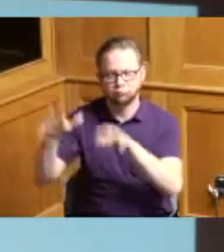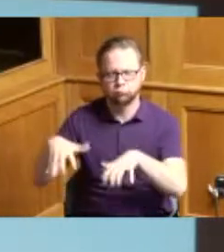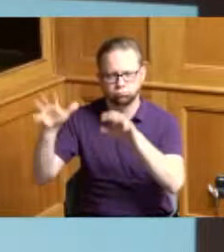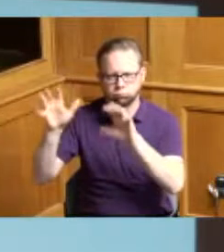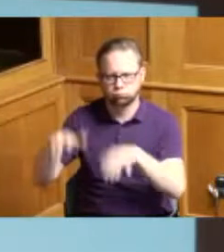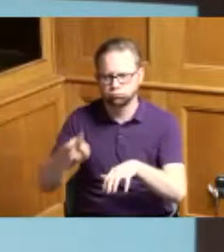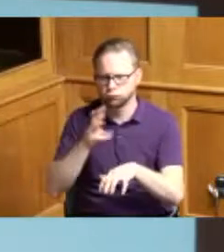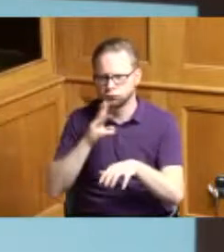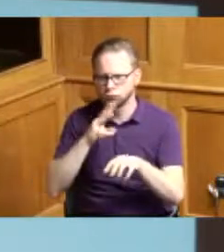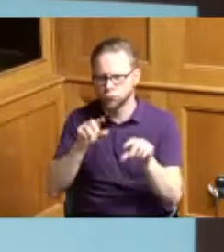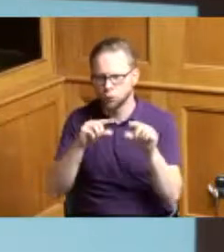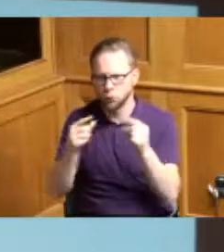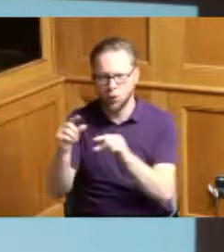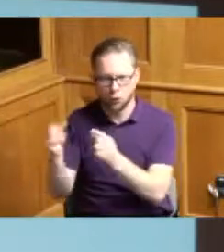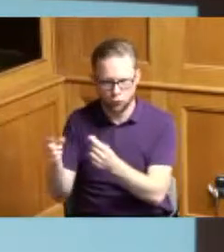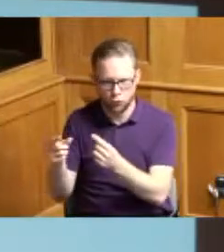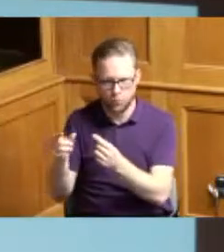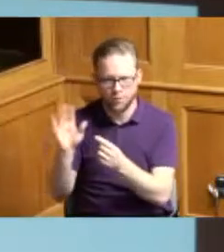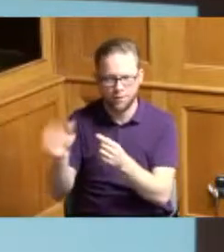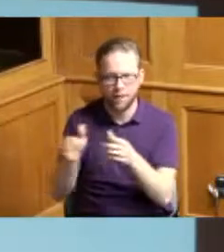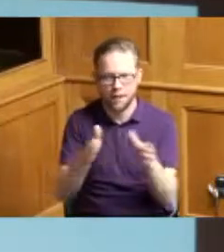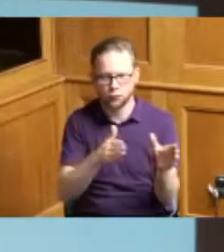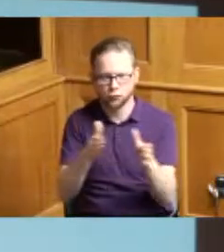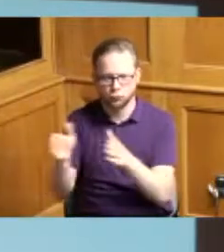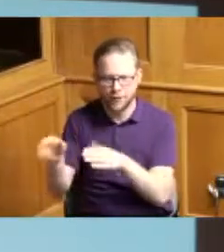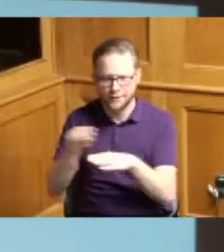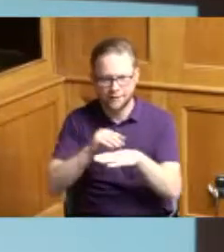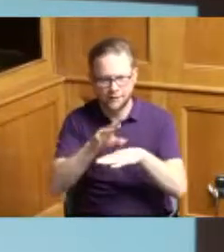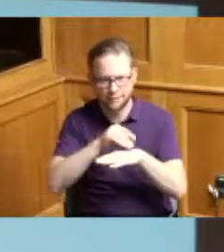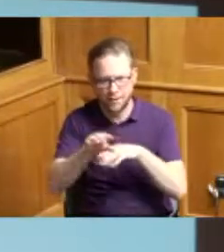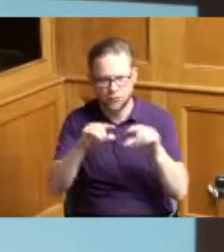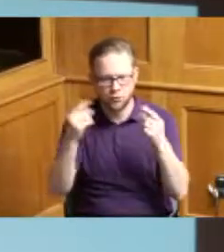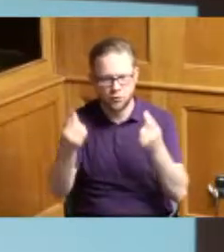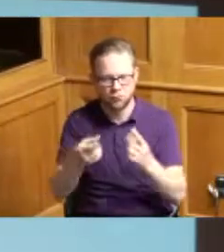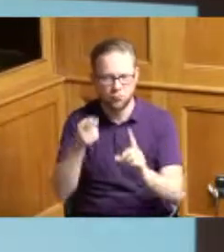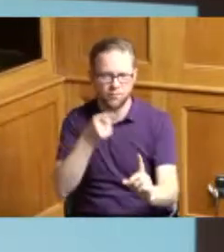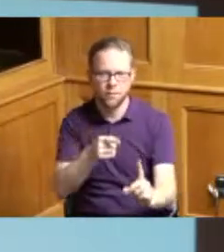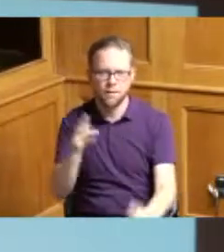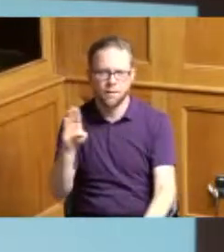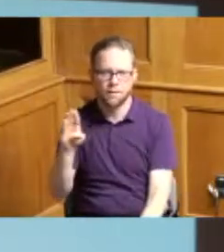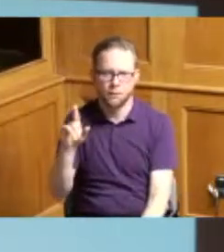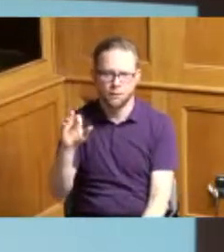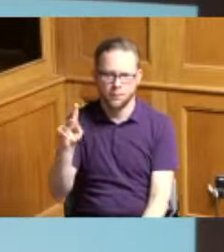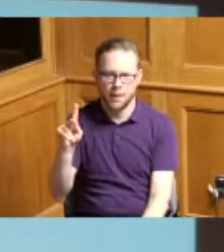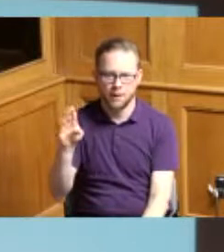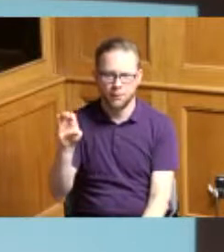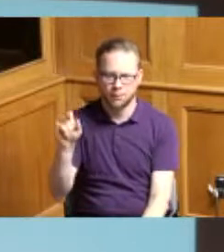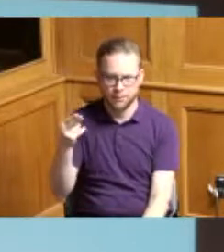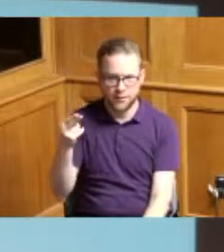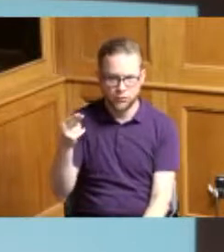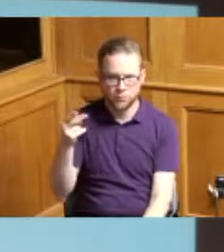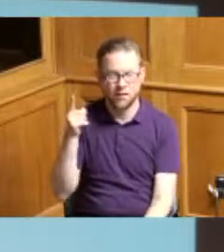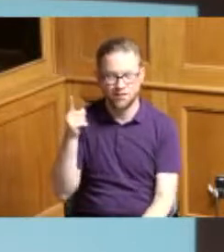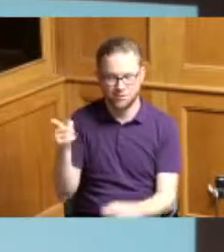and strategy and advisory group of black veatch she also co-authored this report on utilities